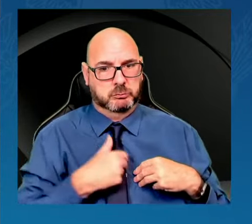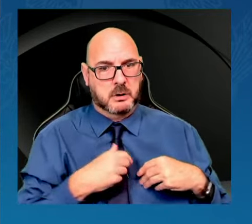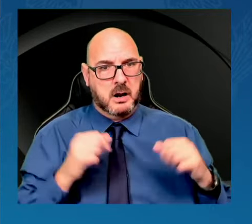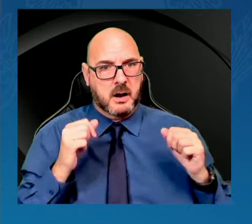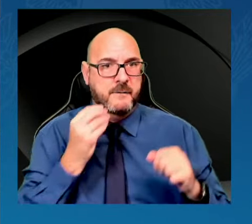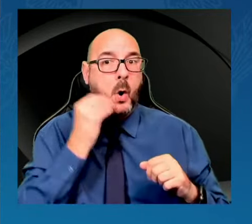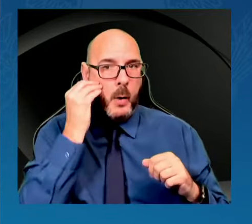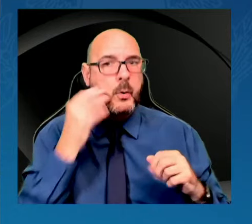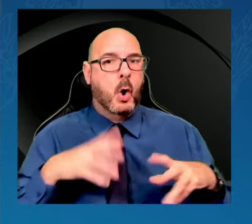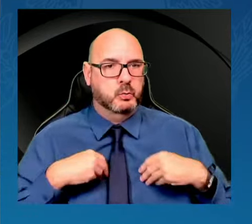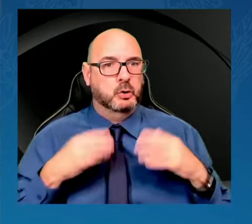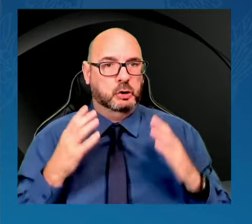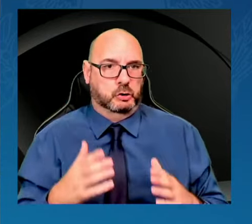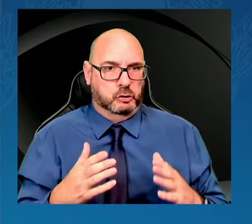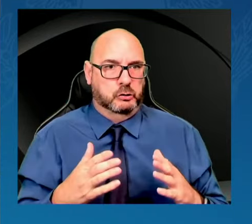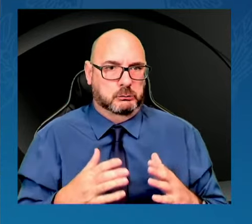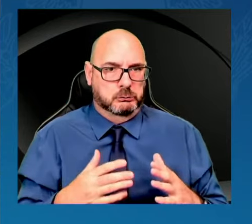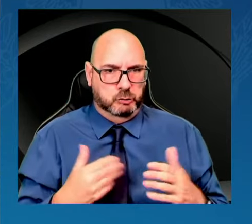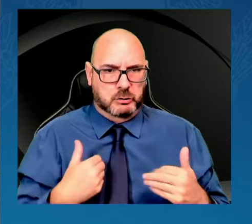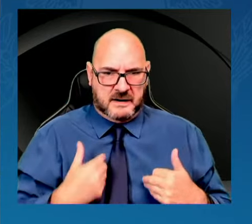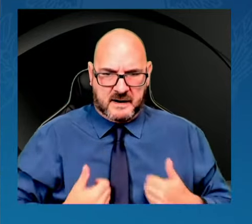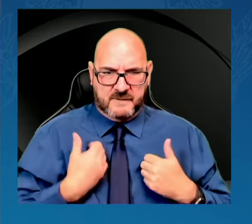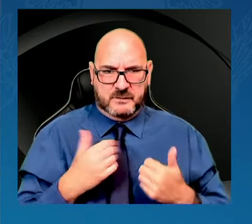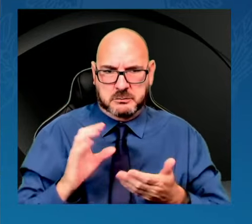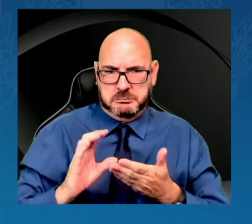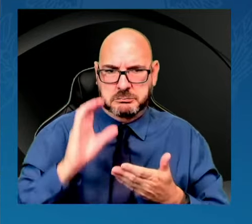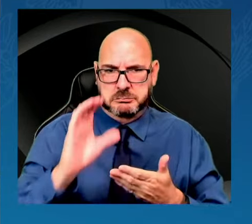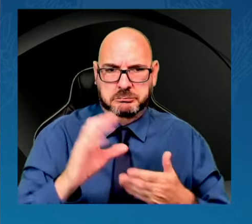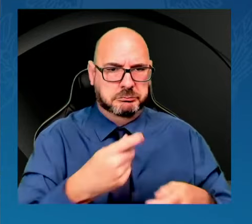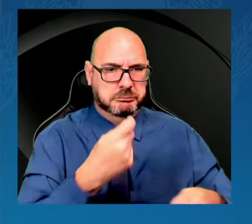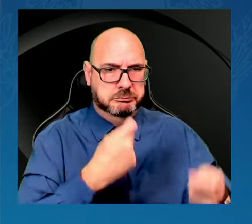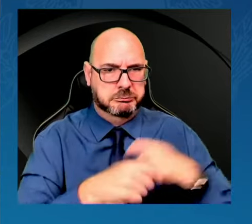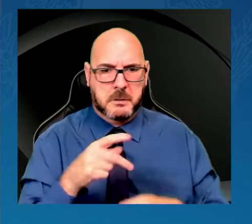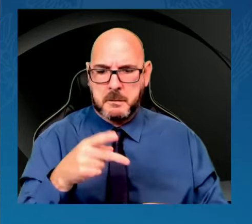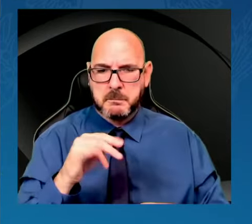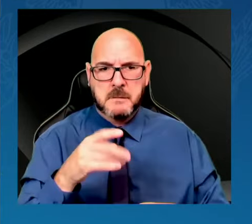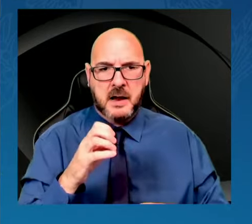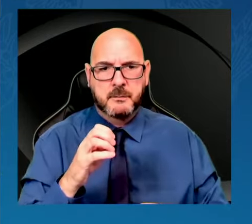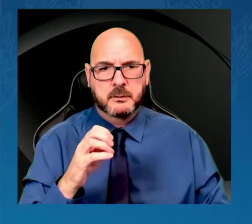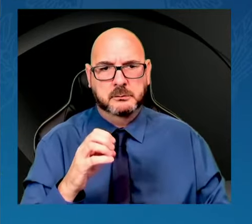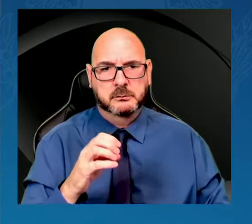well, then just replace their lead pipes and put in clean pipes, if you have the money.